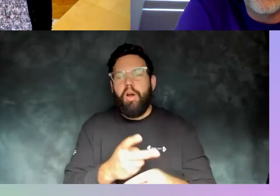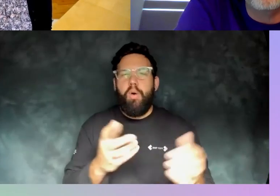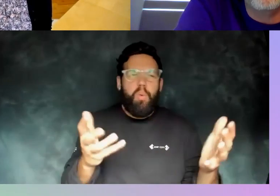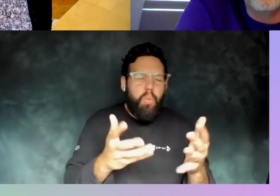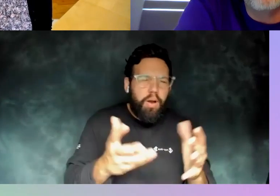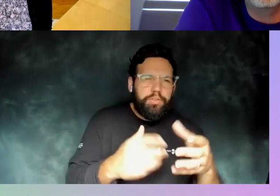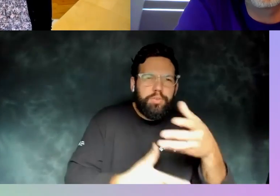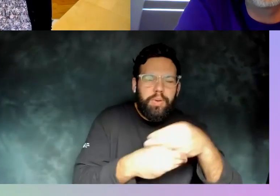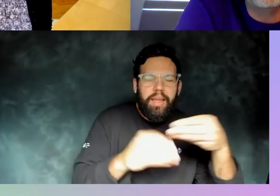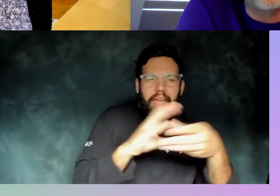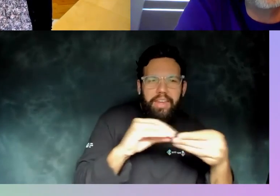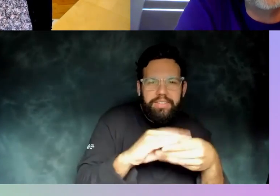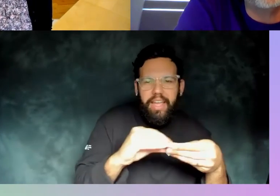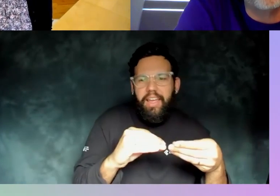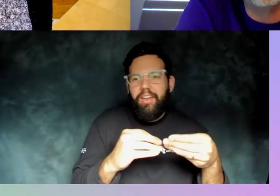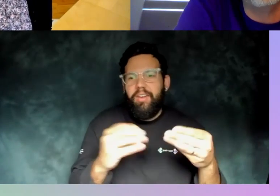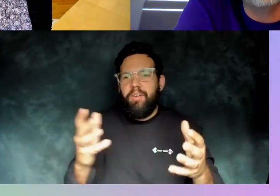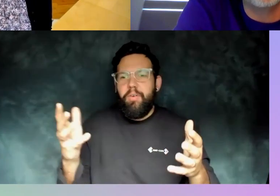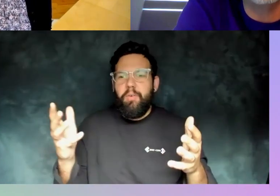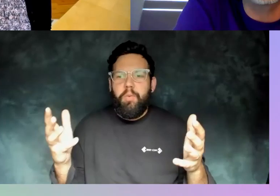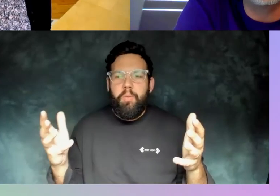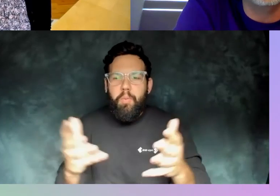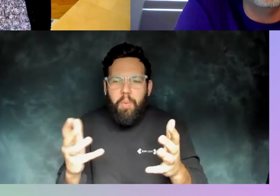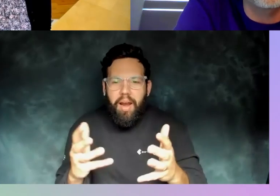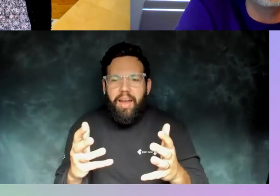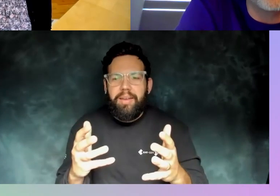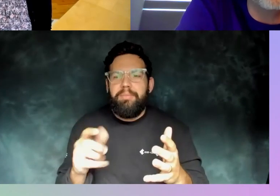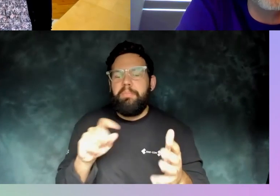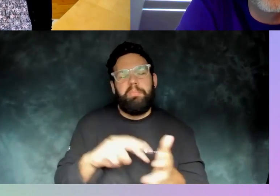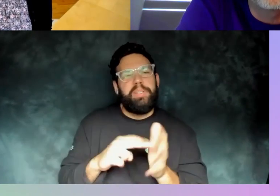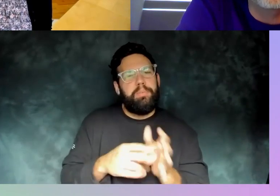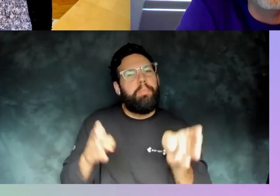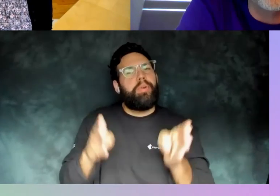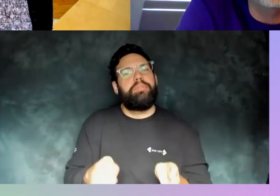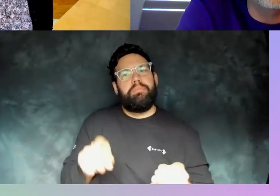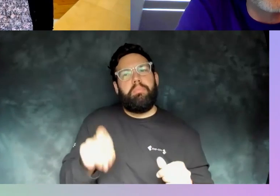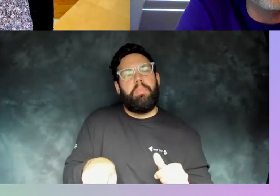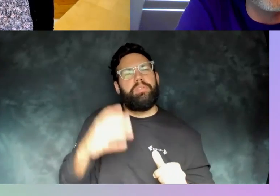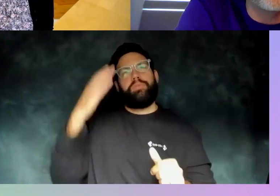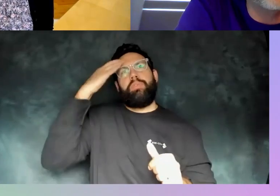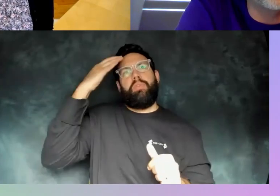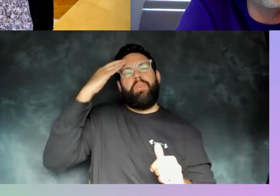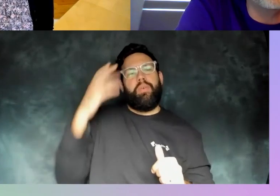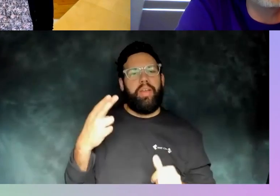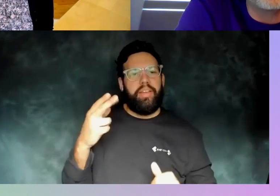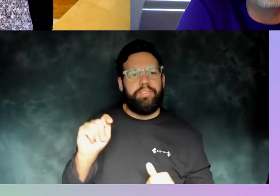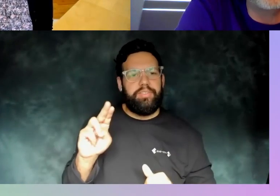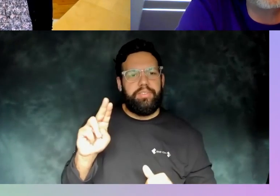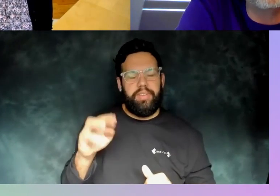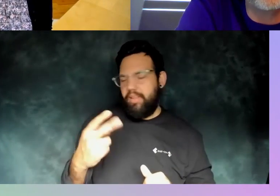top design focused issue of 2022. And this was my idea of what to use with this data